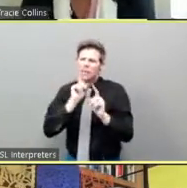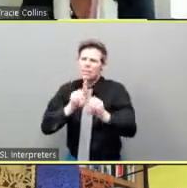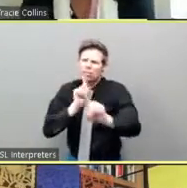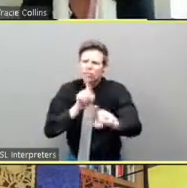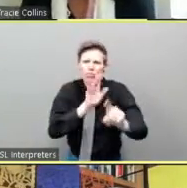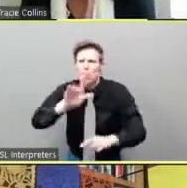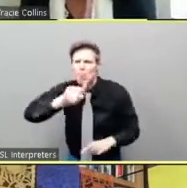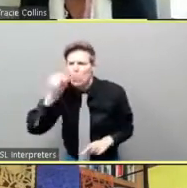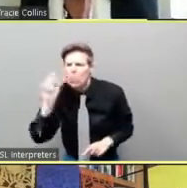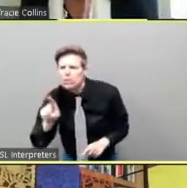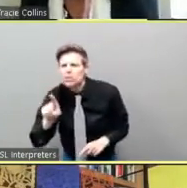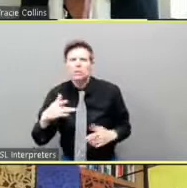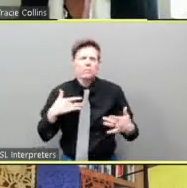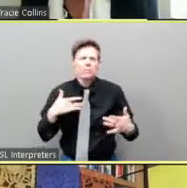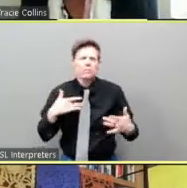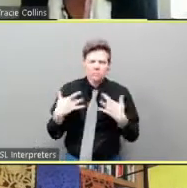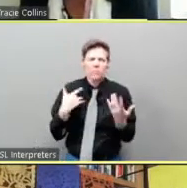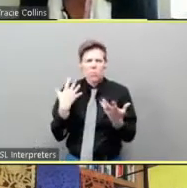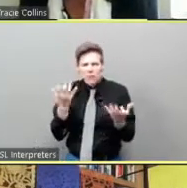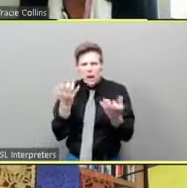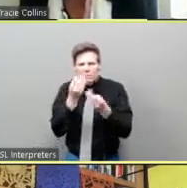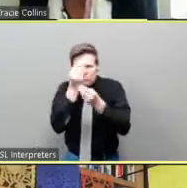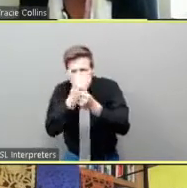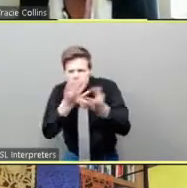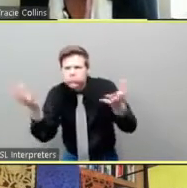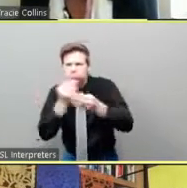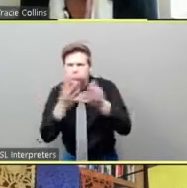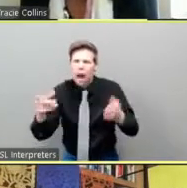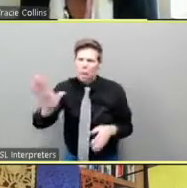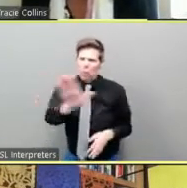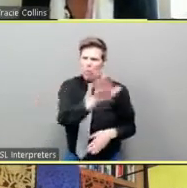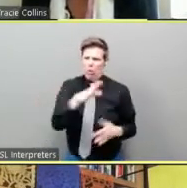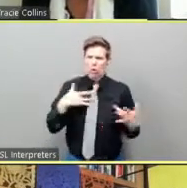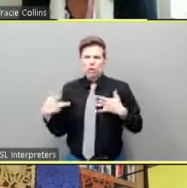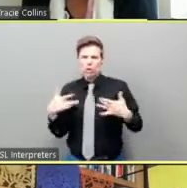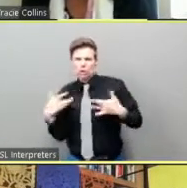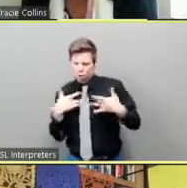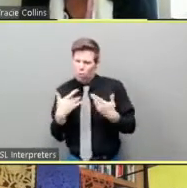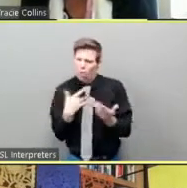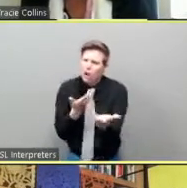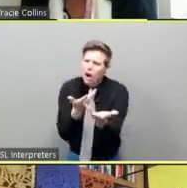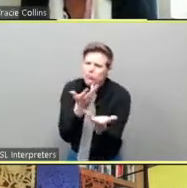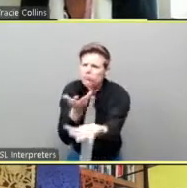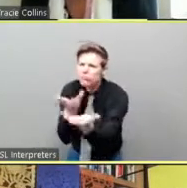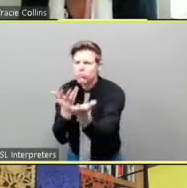of listening and really respectful dialogue. We want to provide clear and